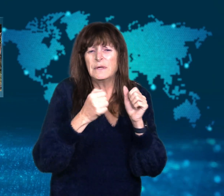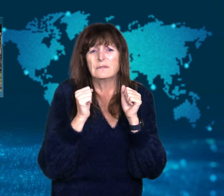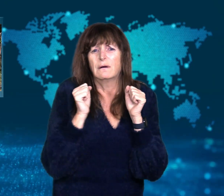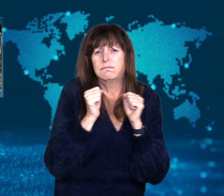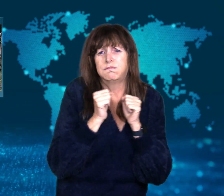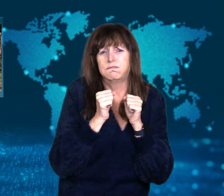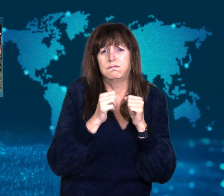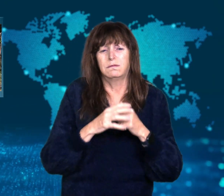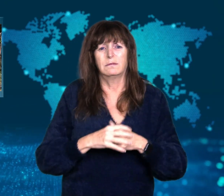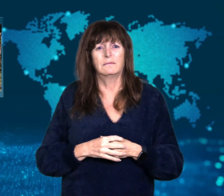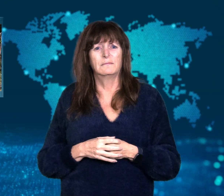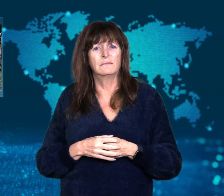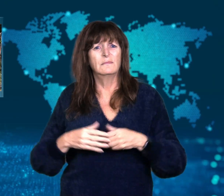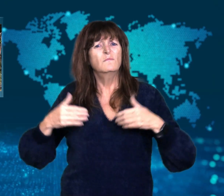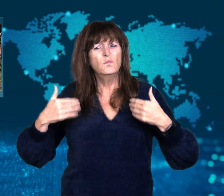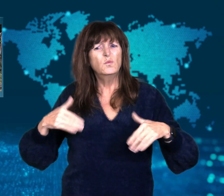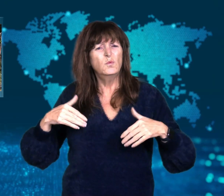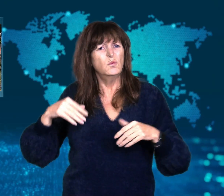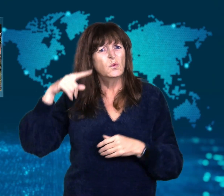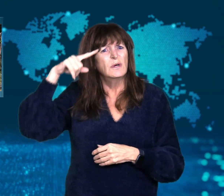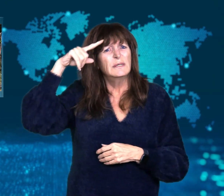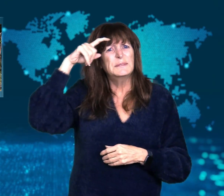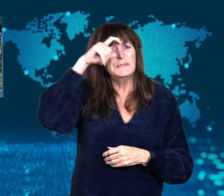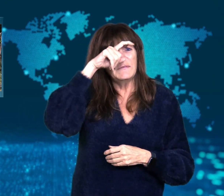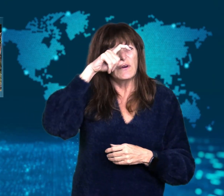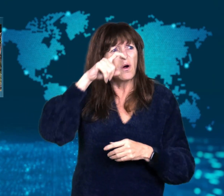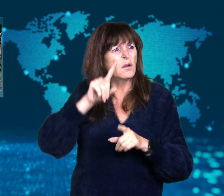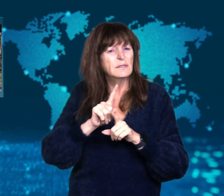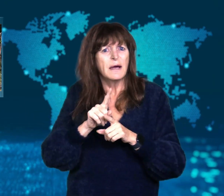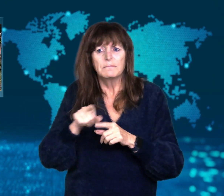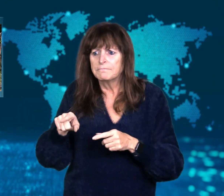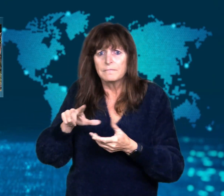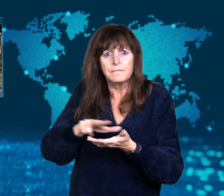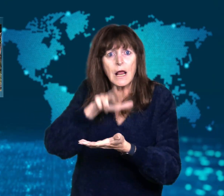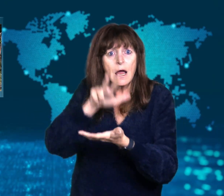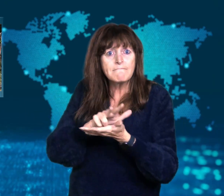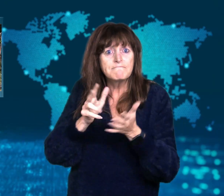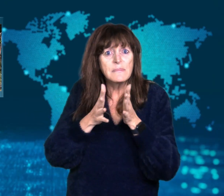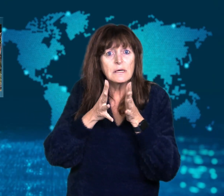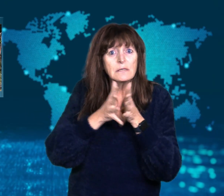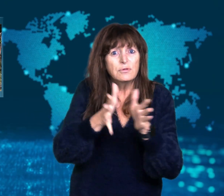It is difficult to confirm reports on the border